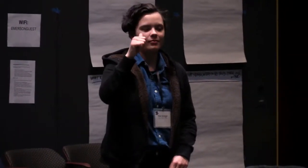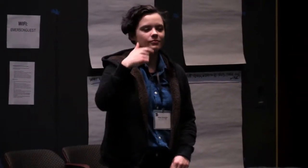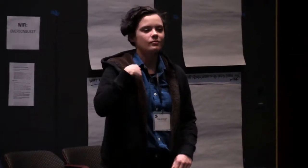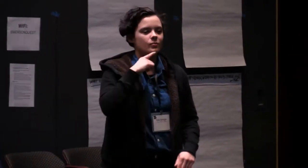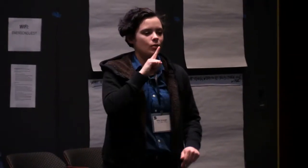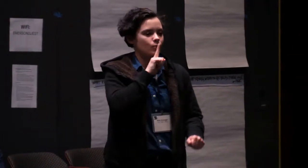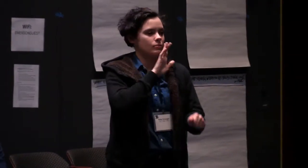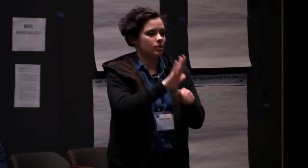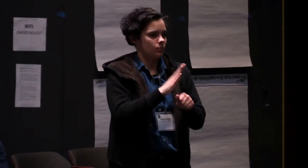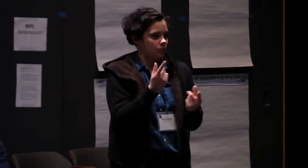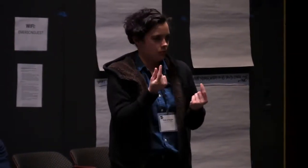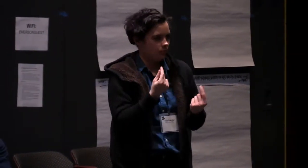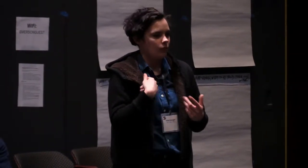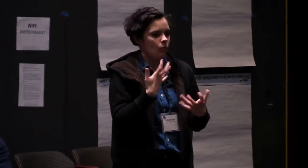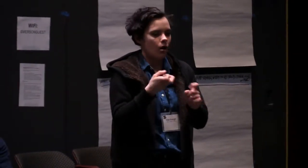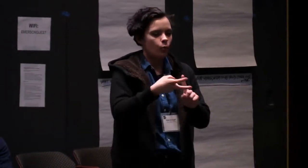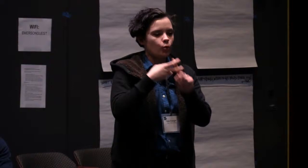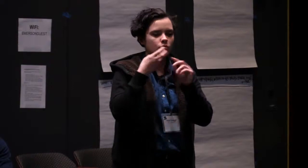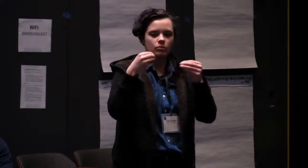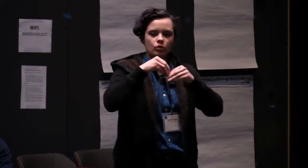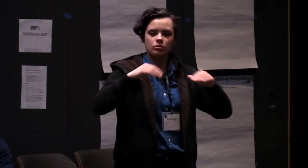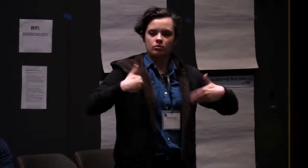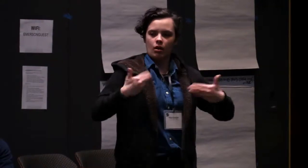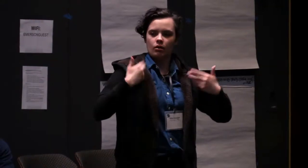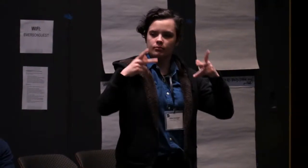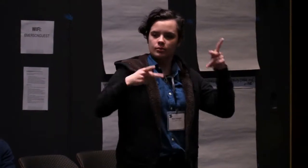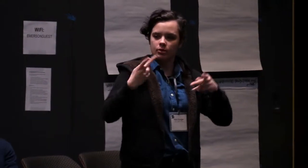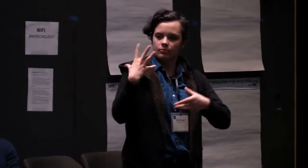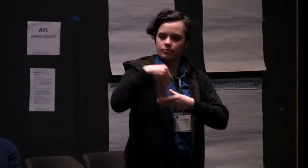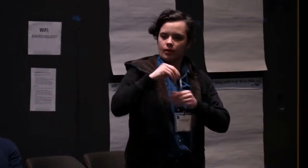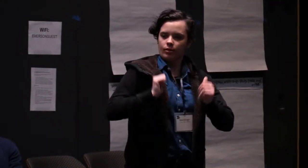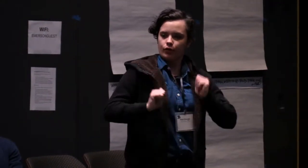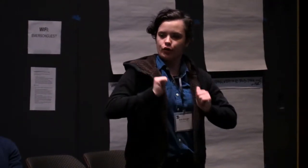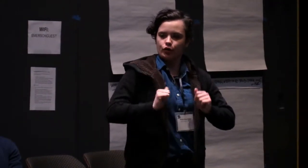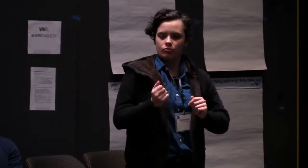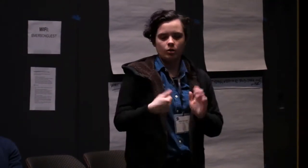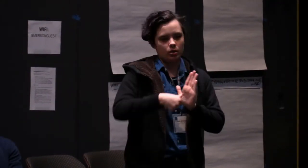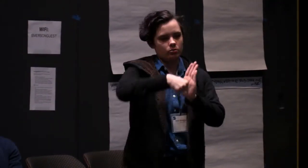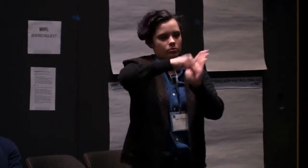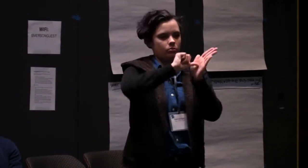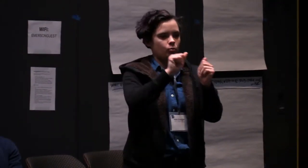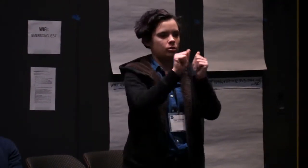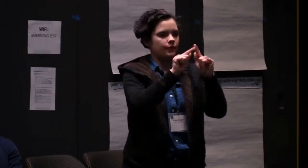Hi, I'm Cala, and my commitment is to recruit more young deaf people